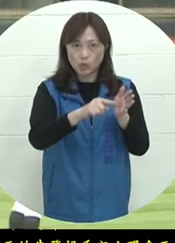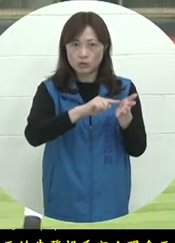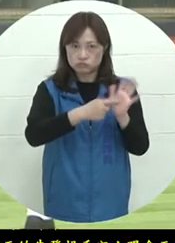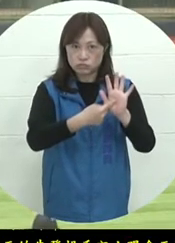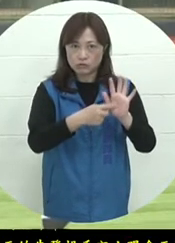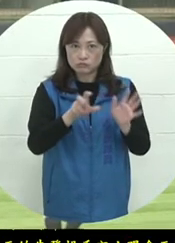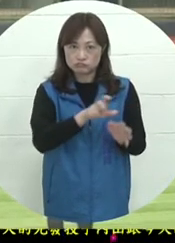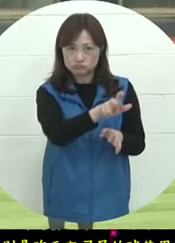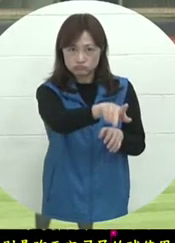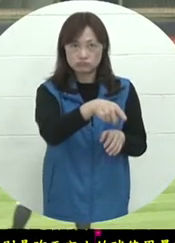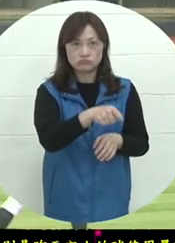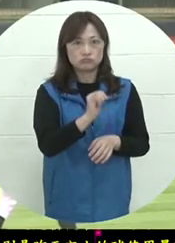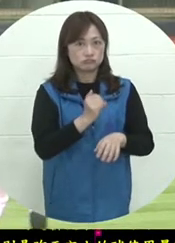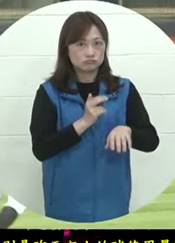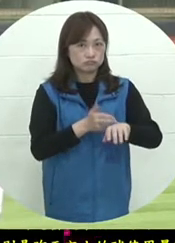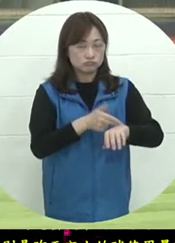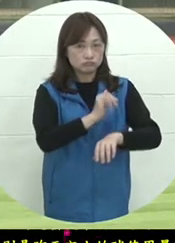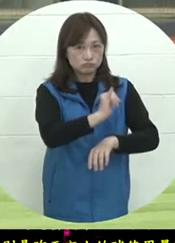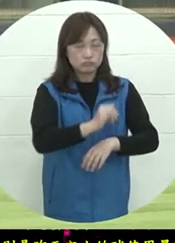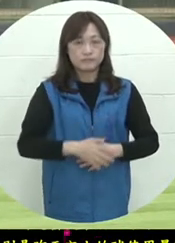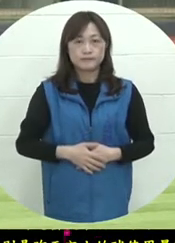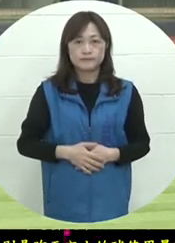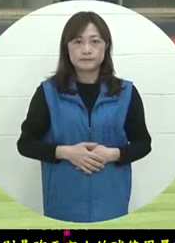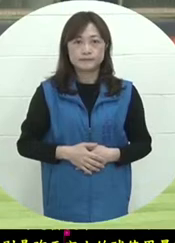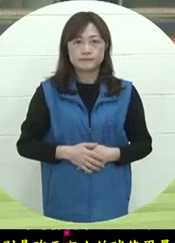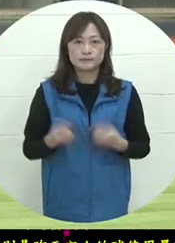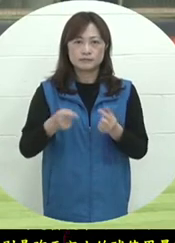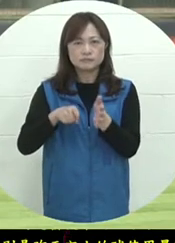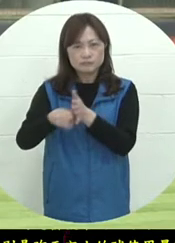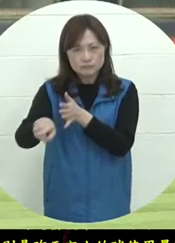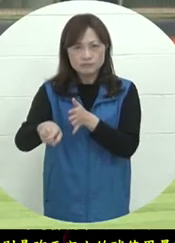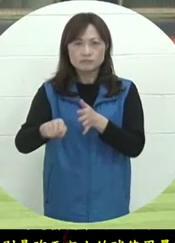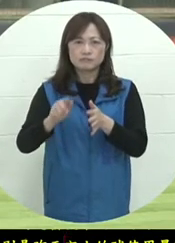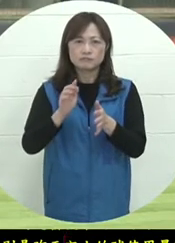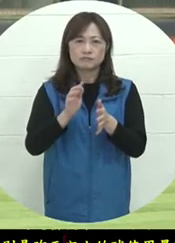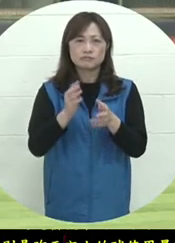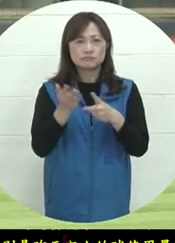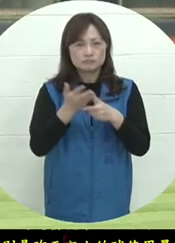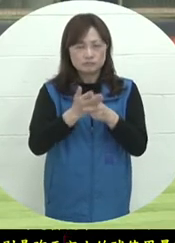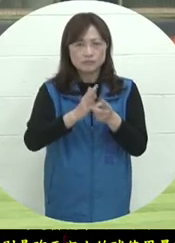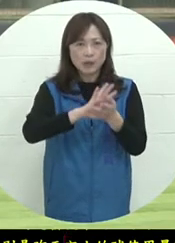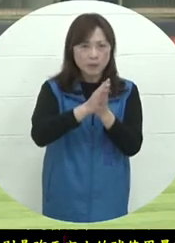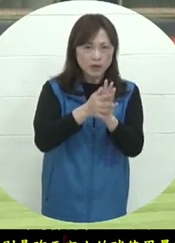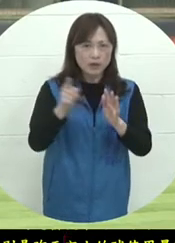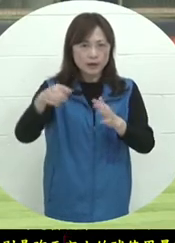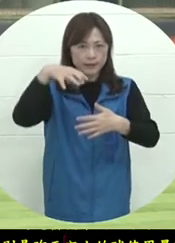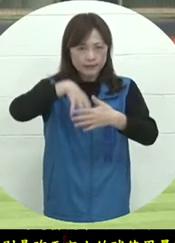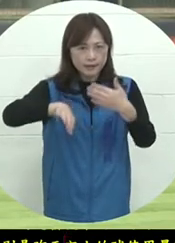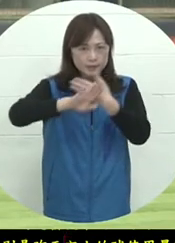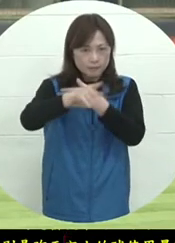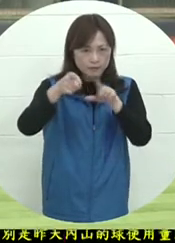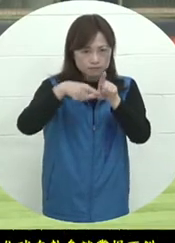the inning warm-up . The common point is that whether it is a pointer ball or a change ball, they are really very good in terms of control accuracy in the inside and outside corners.